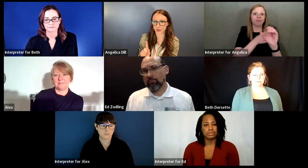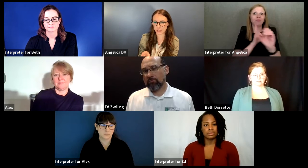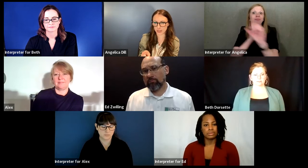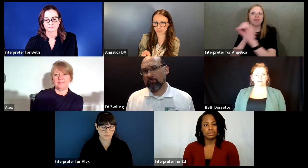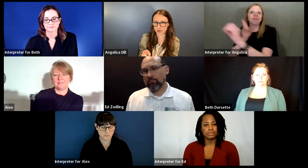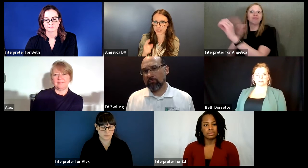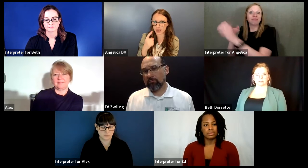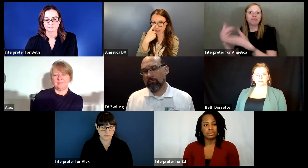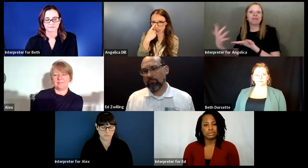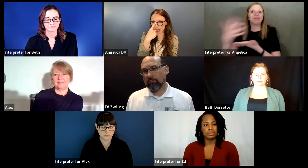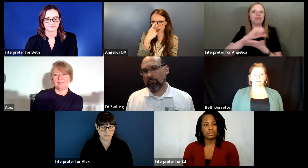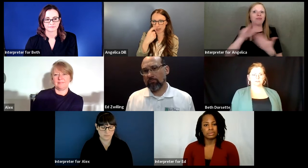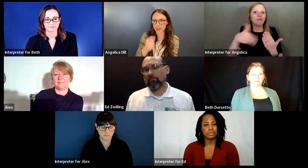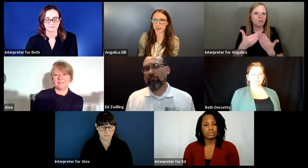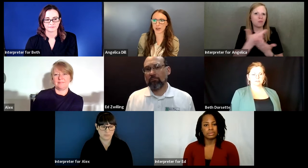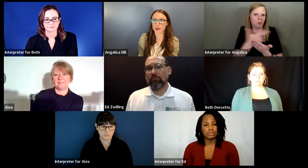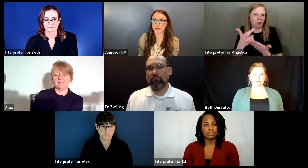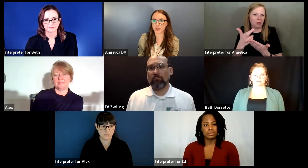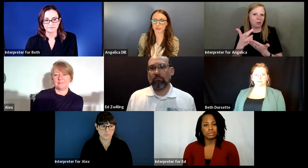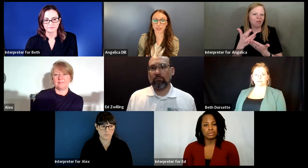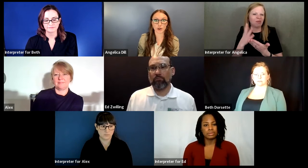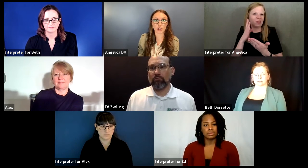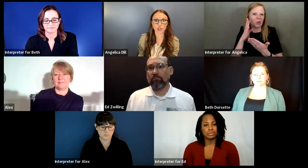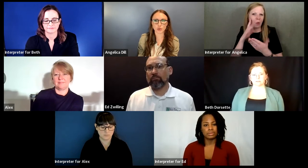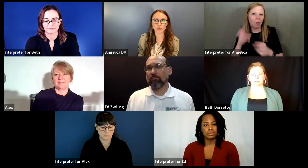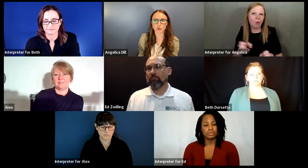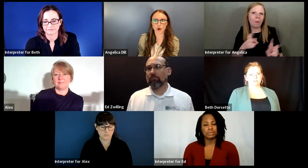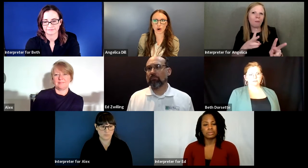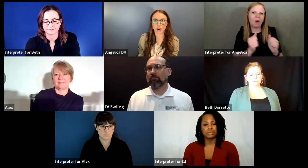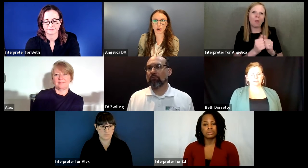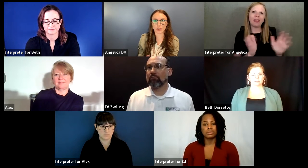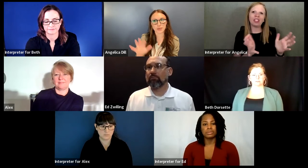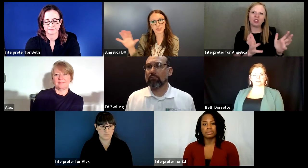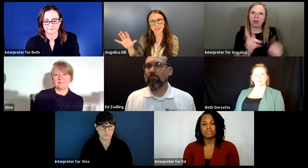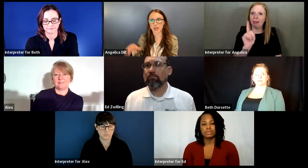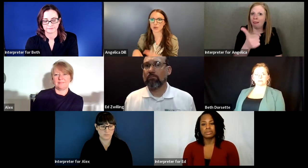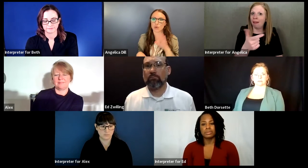And so we're also going to post that in the chat. So if later on you are on the business side.